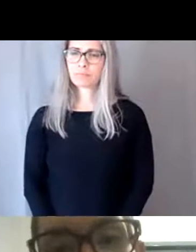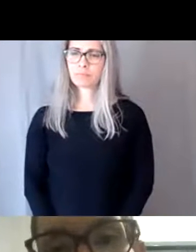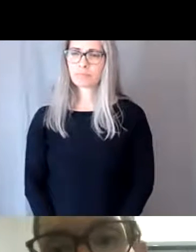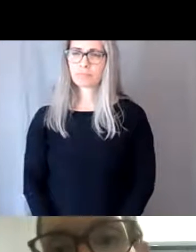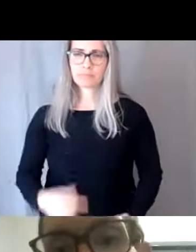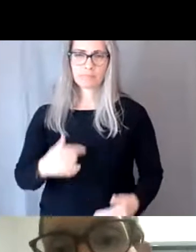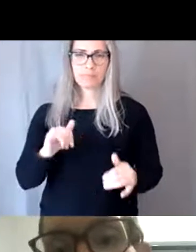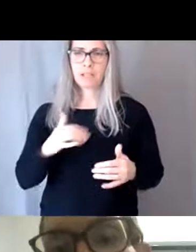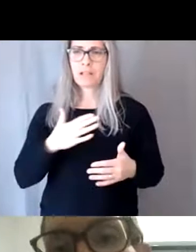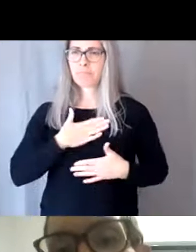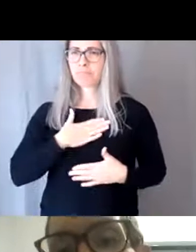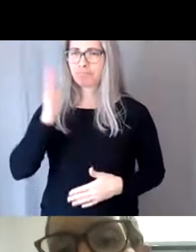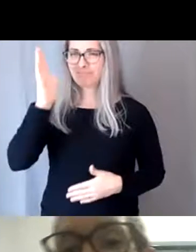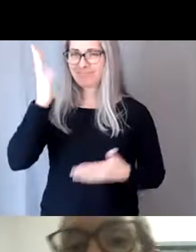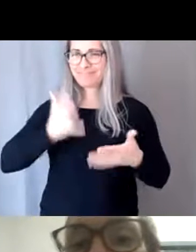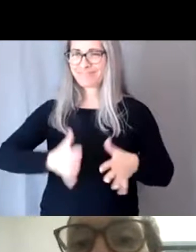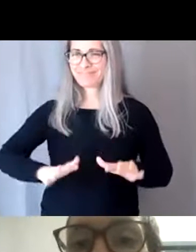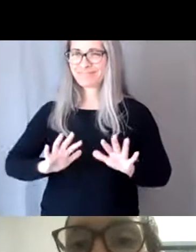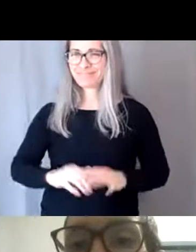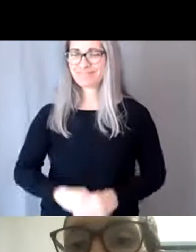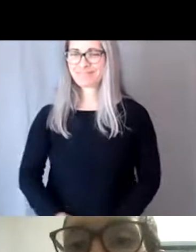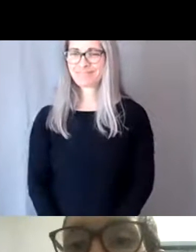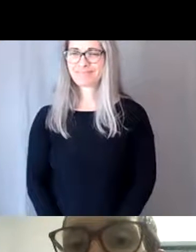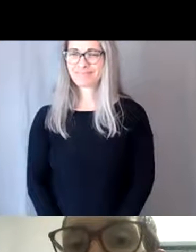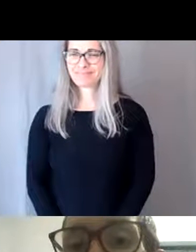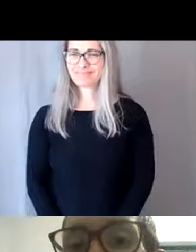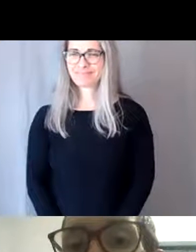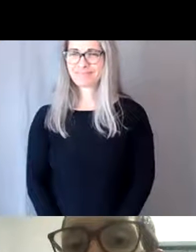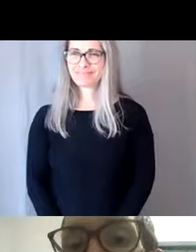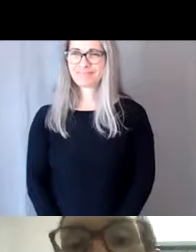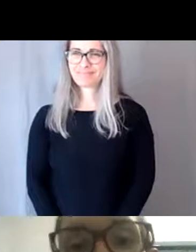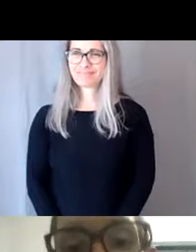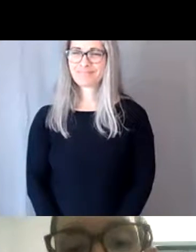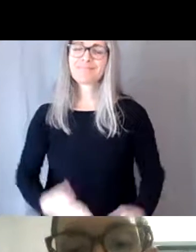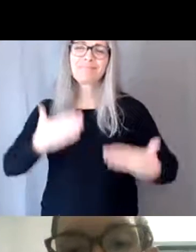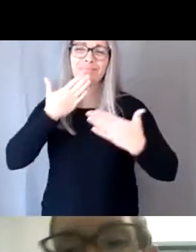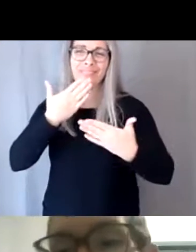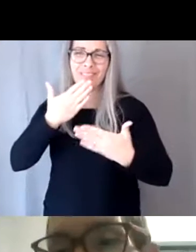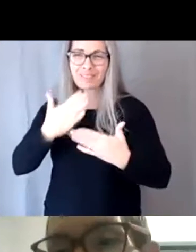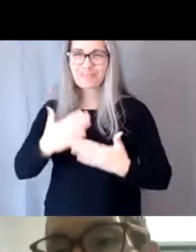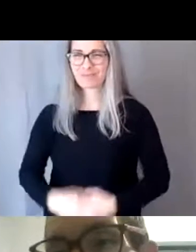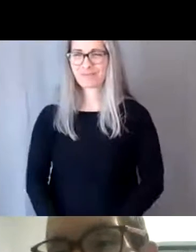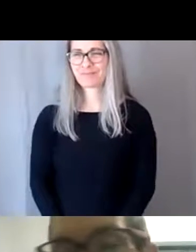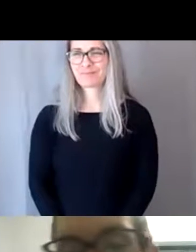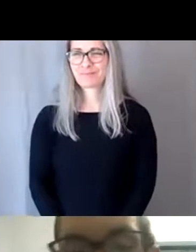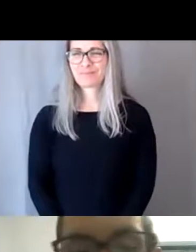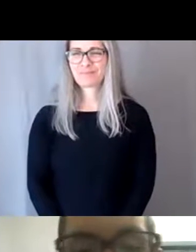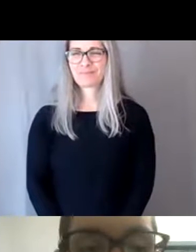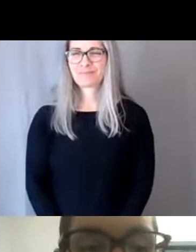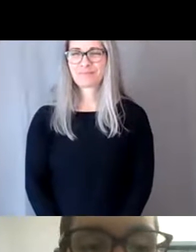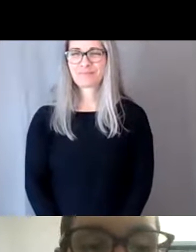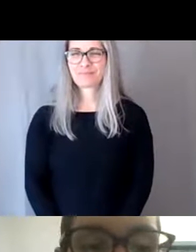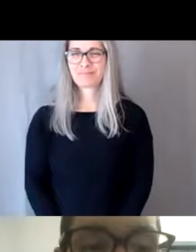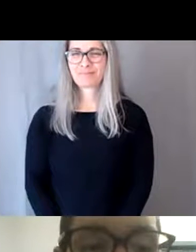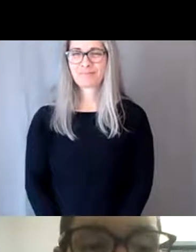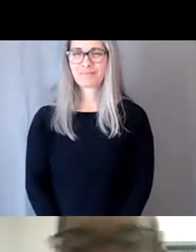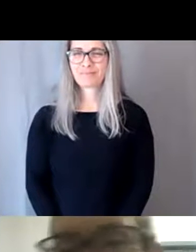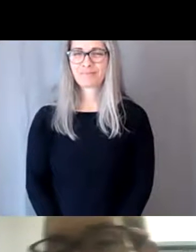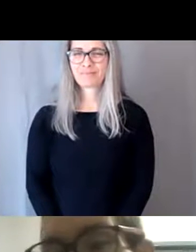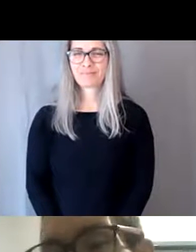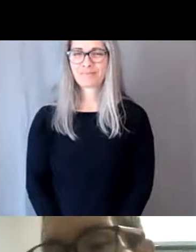and thank you all